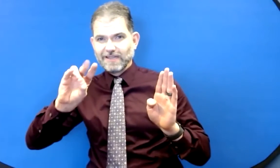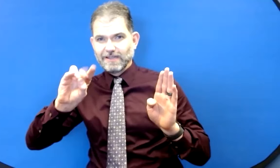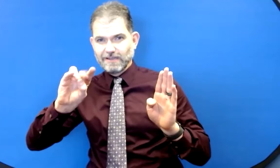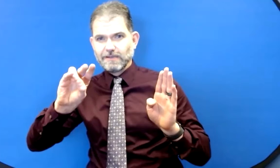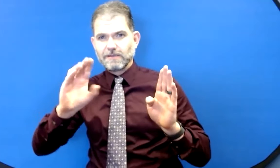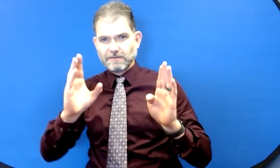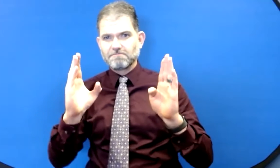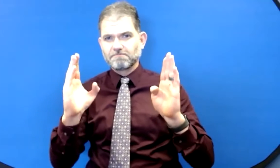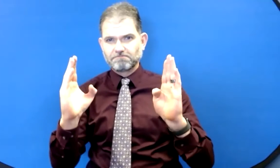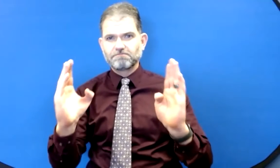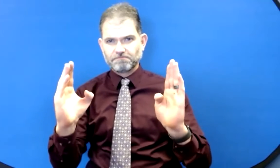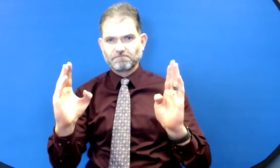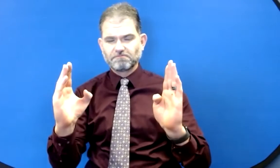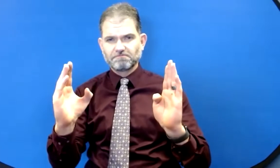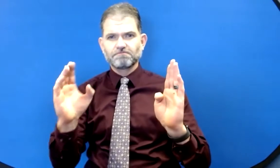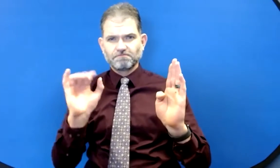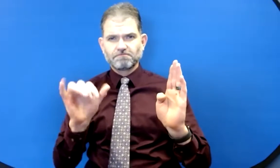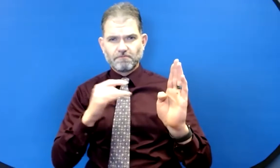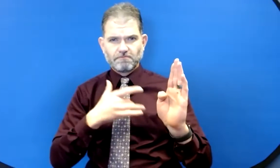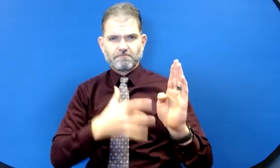ASL Interpreter: maybe between the ages of 50 and 70,